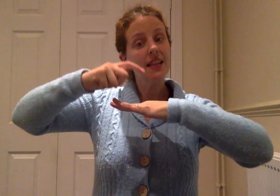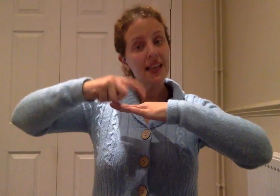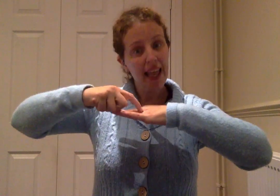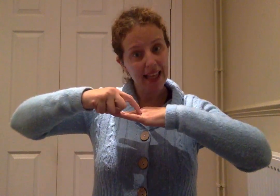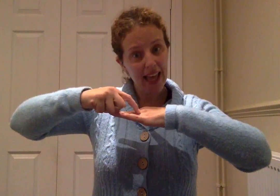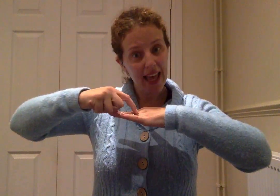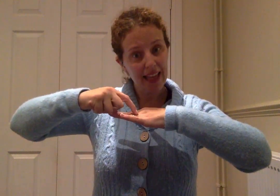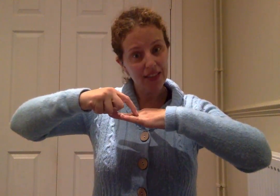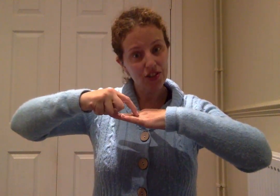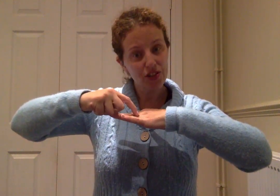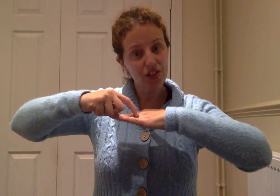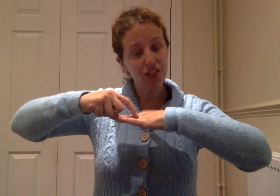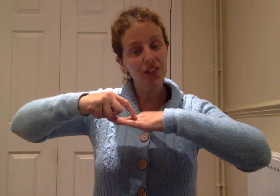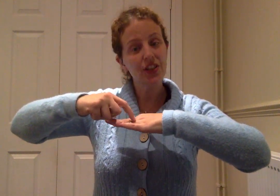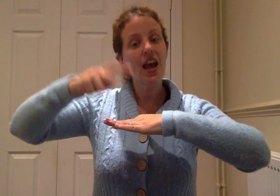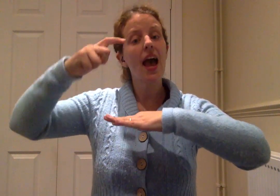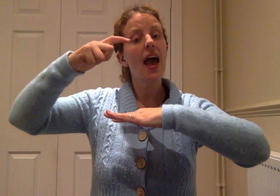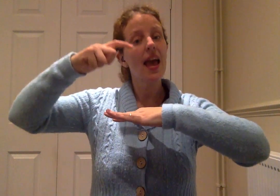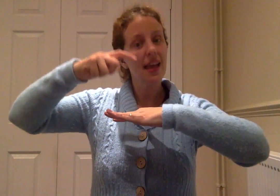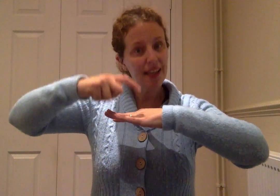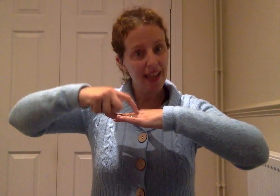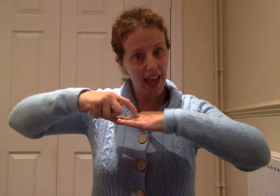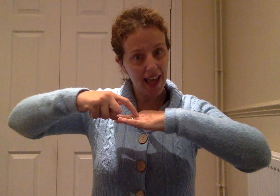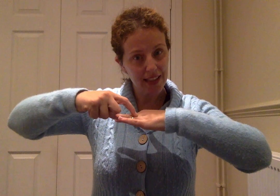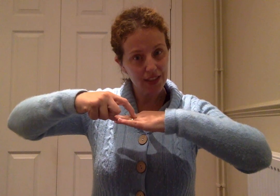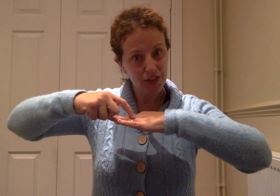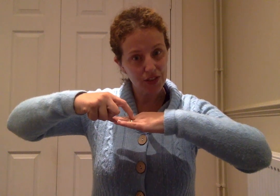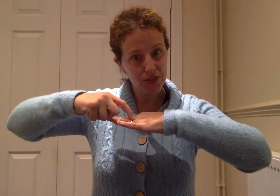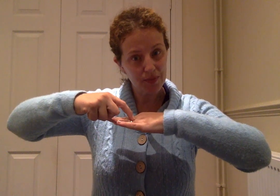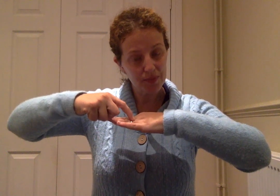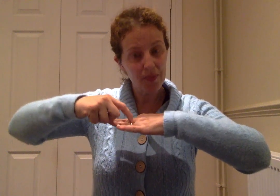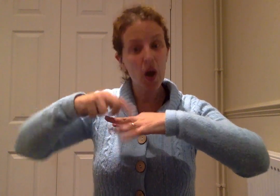Engaged